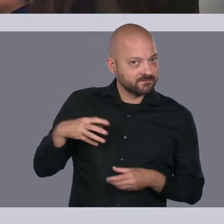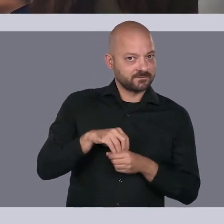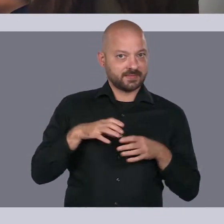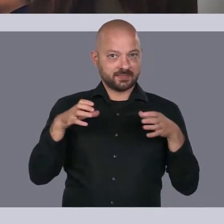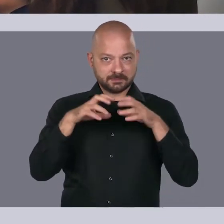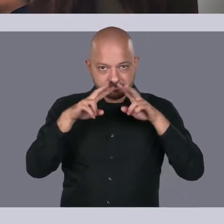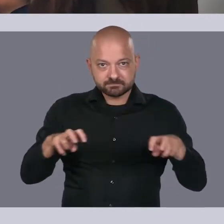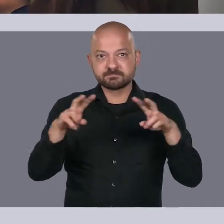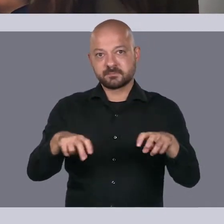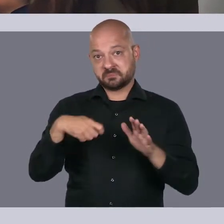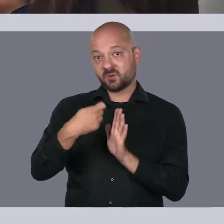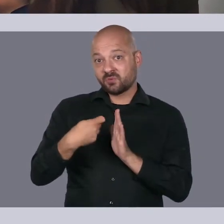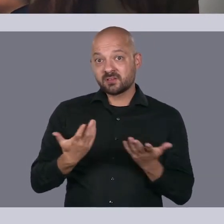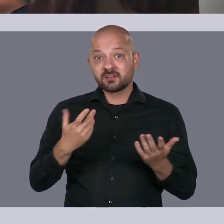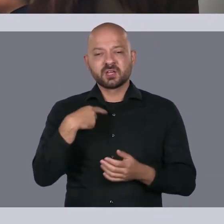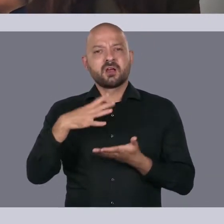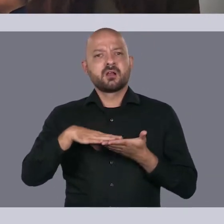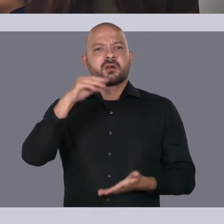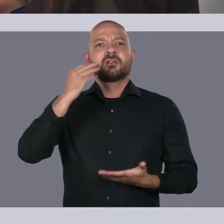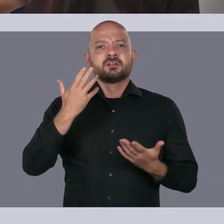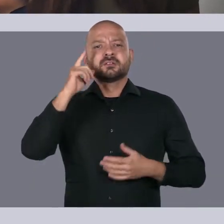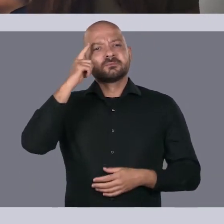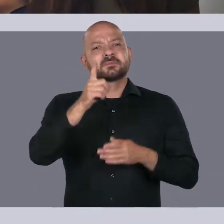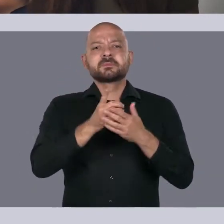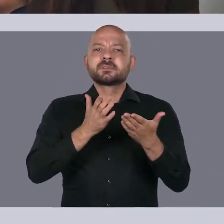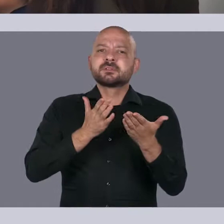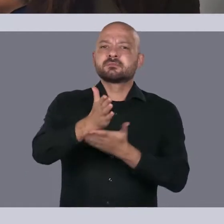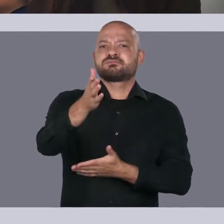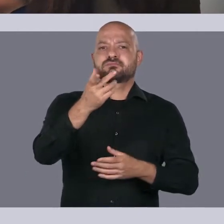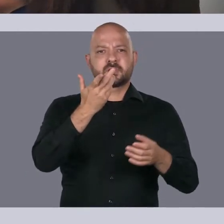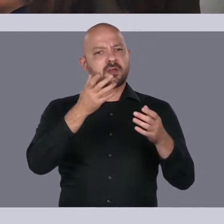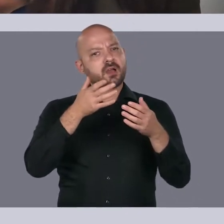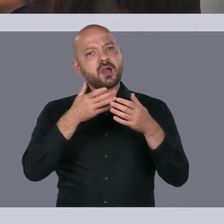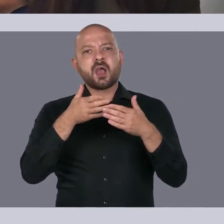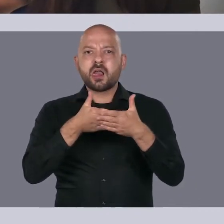from the very beginning of any project. We also learned that language accessibility in any form